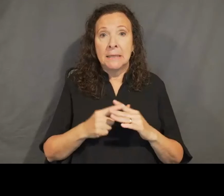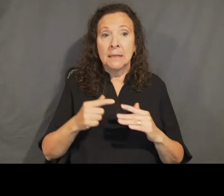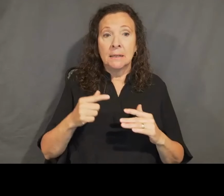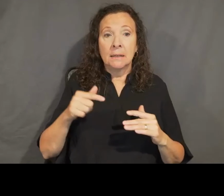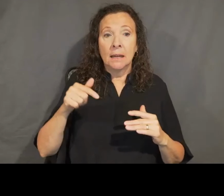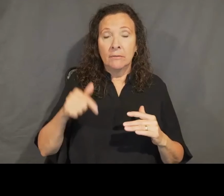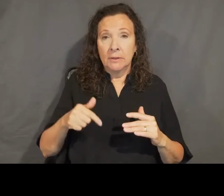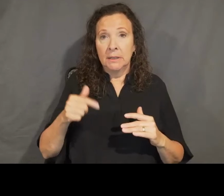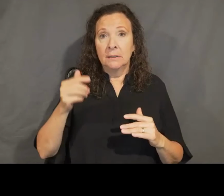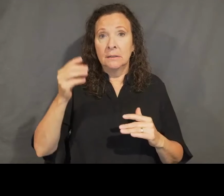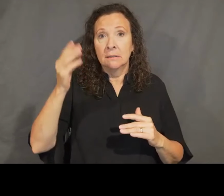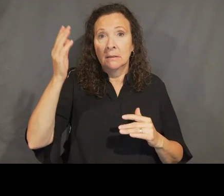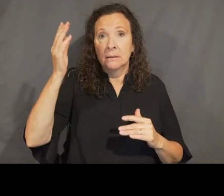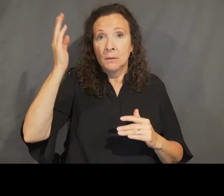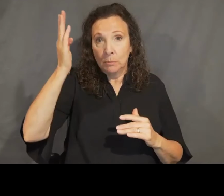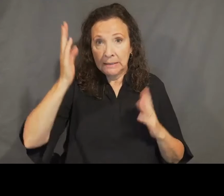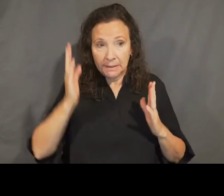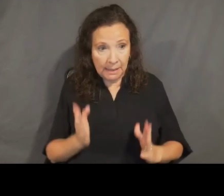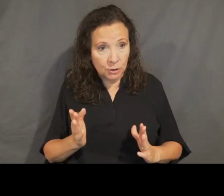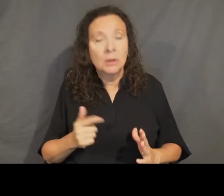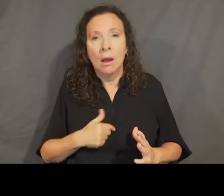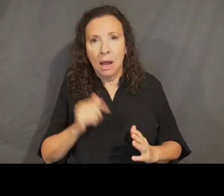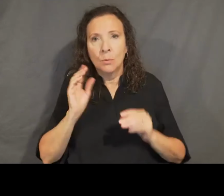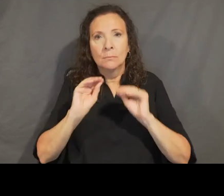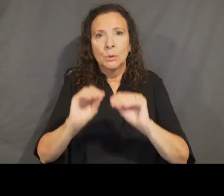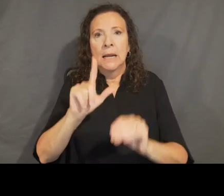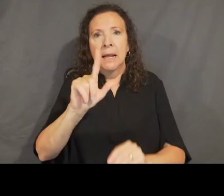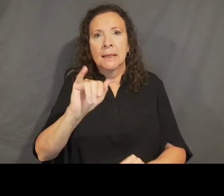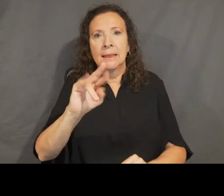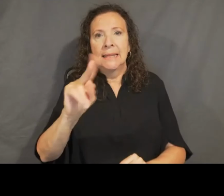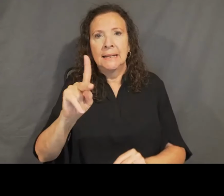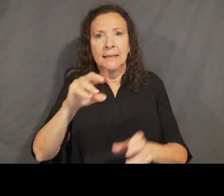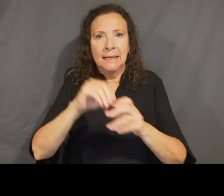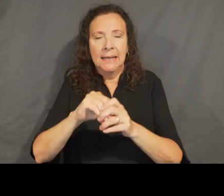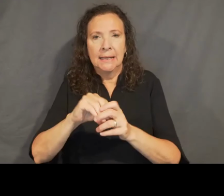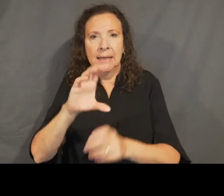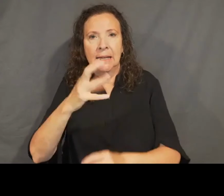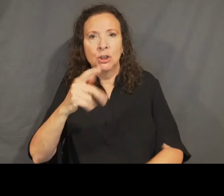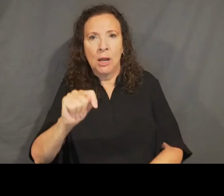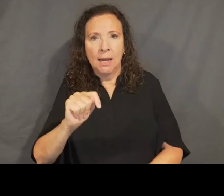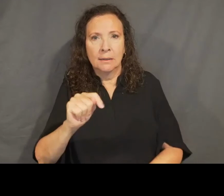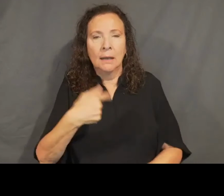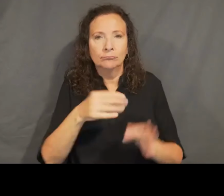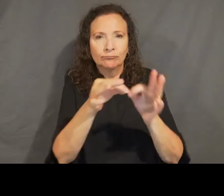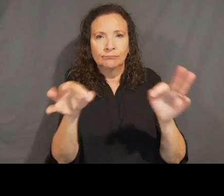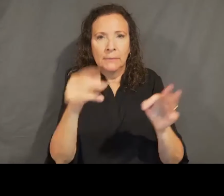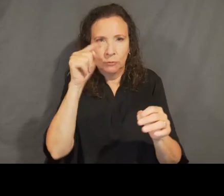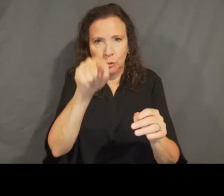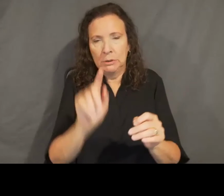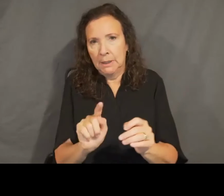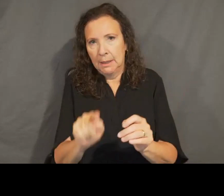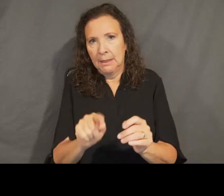I'm going to put the link in the chat again for you.